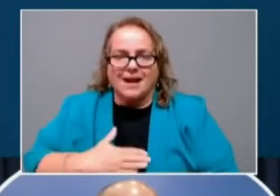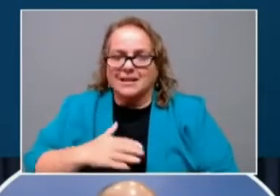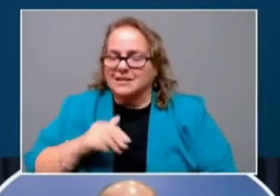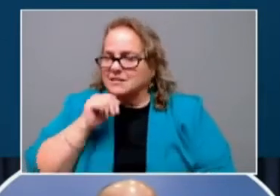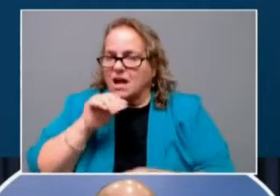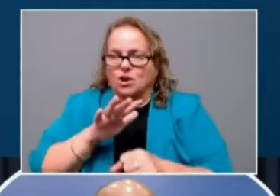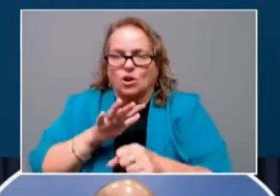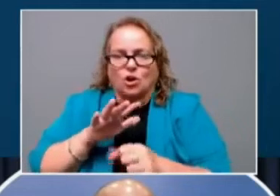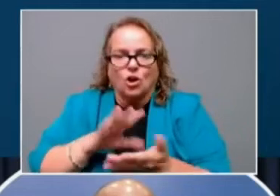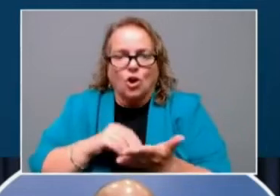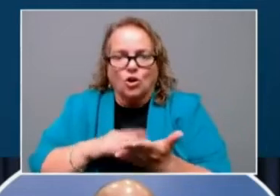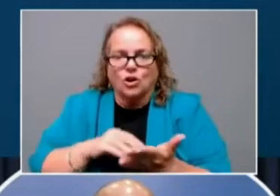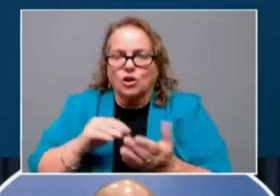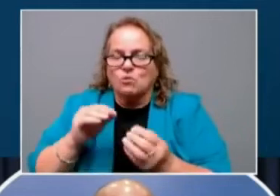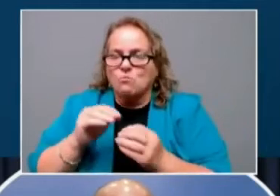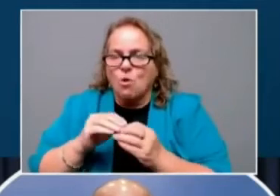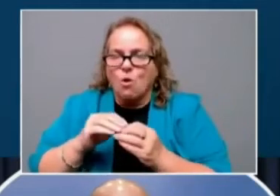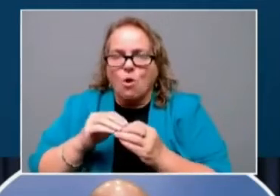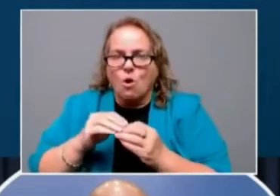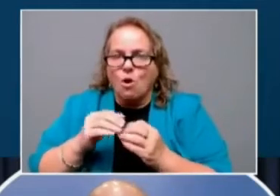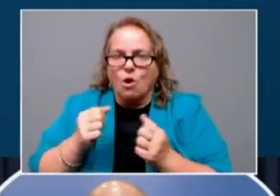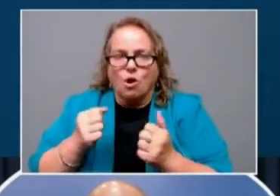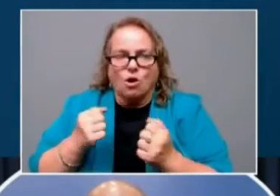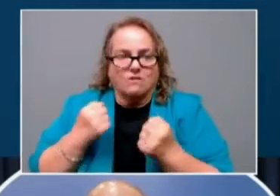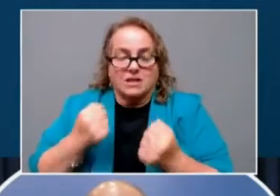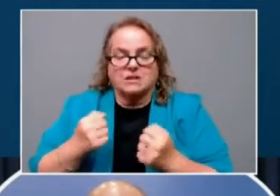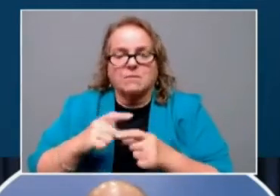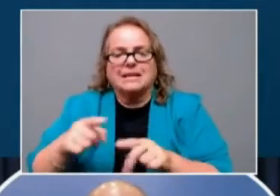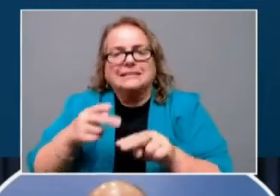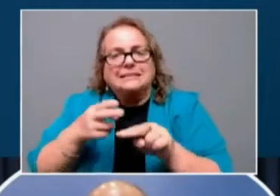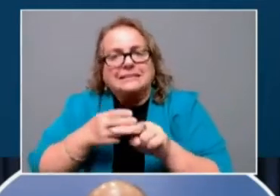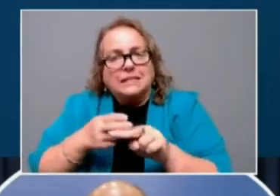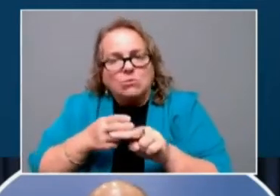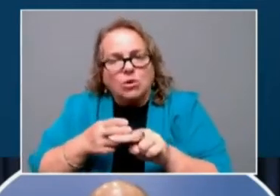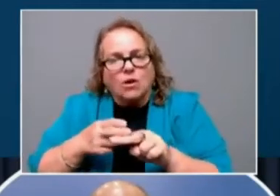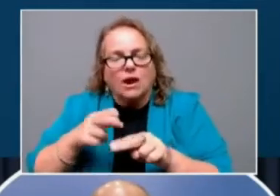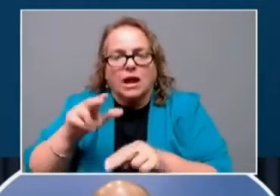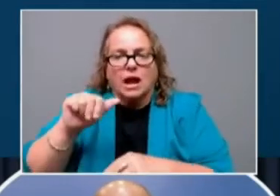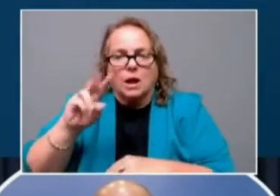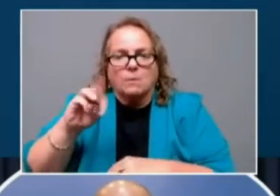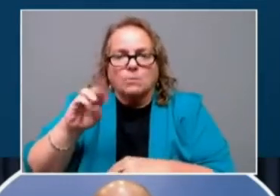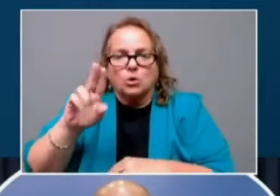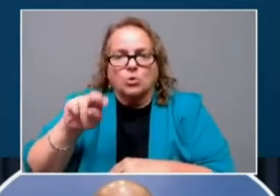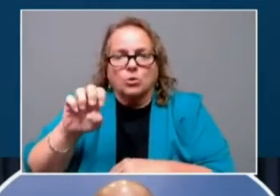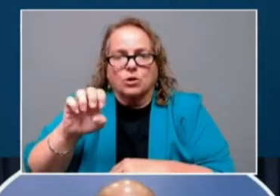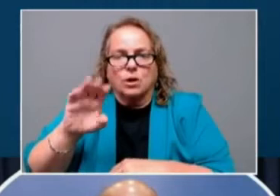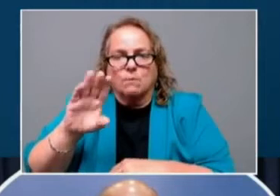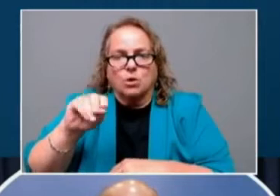a temporary immune boost to help people who are already sick, hopefully have a